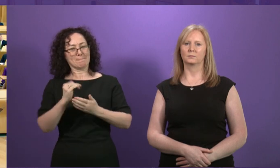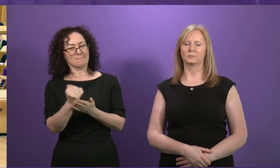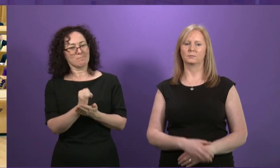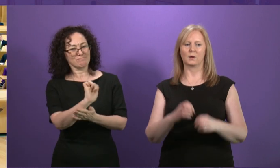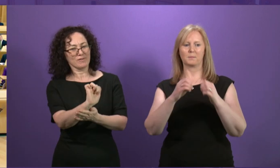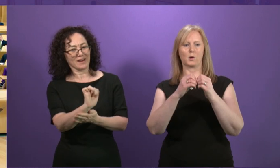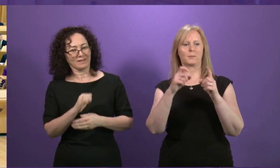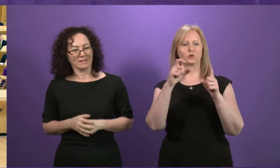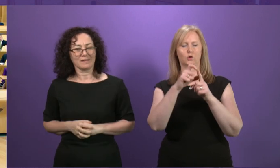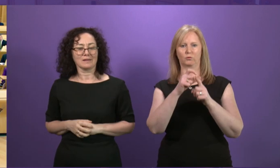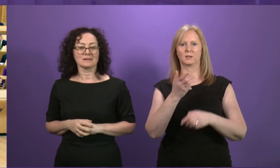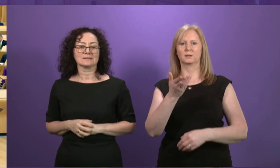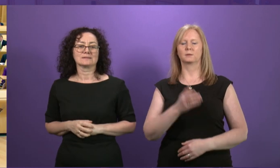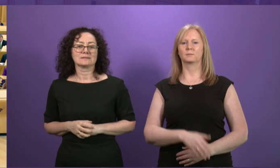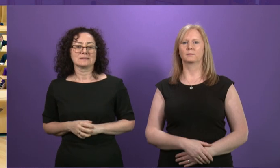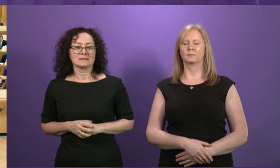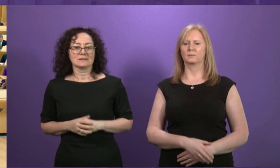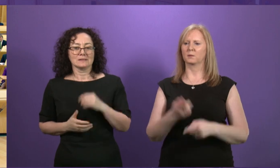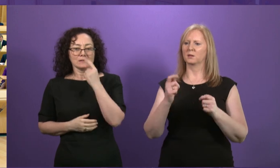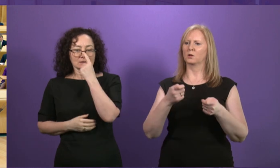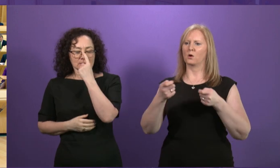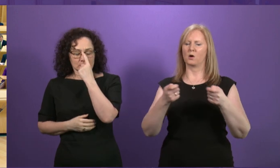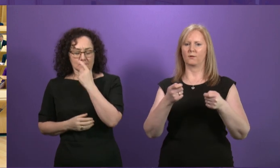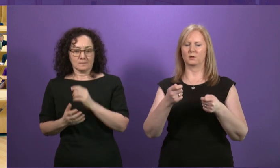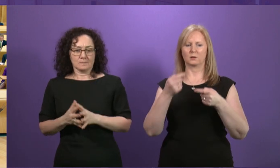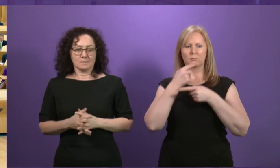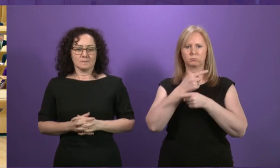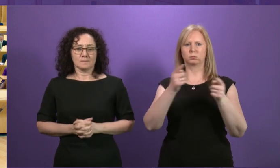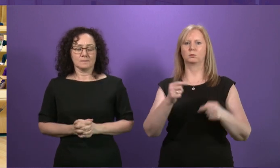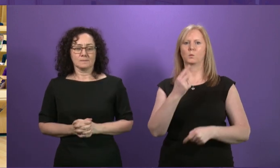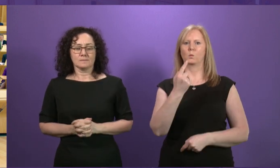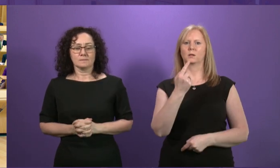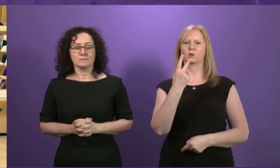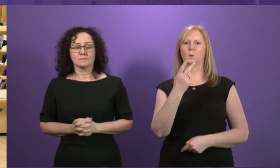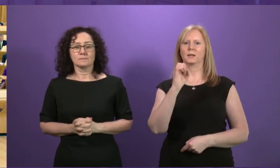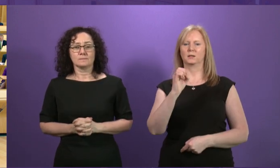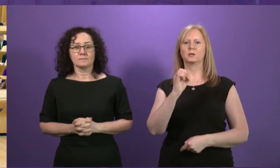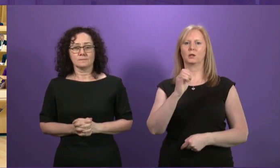Bob Doris (Glasgow Maryhill and Springburn) (SNP): The announcement of 120 redundancies and the looming closure of the Gemini Rail Services